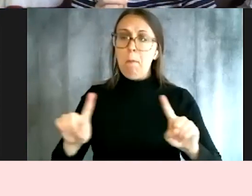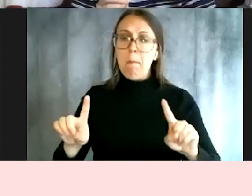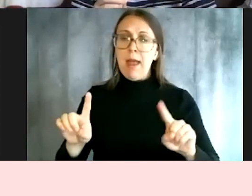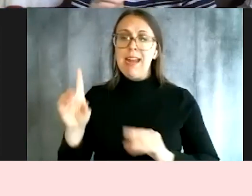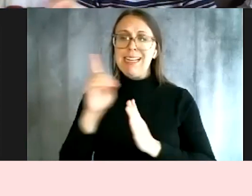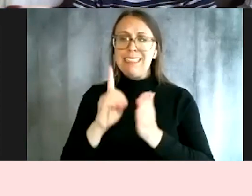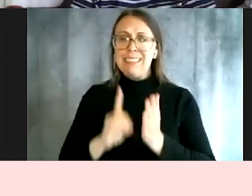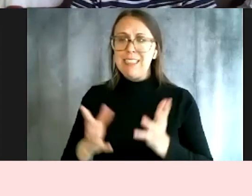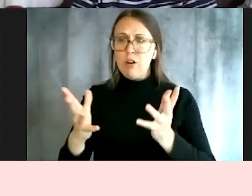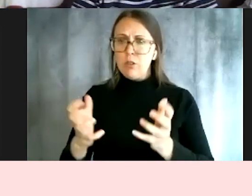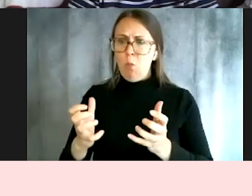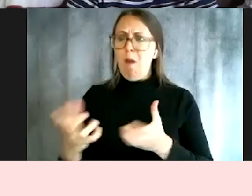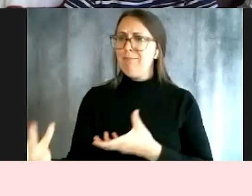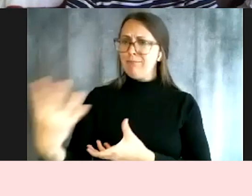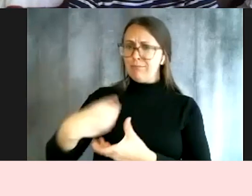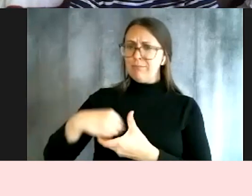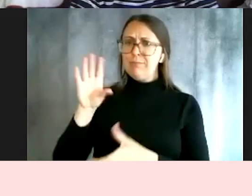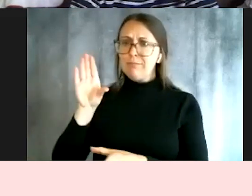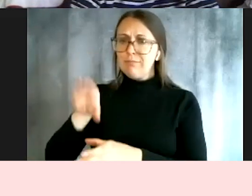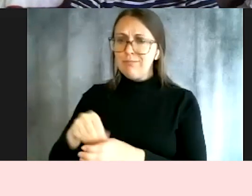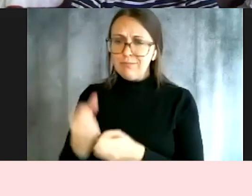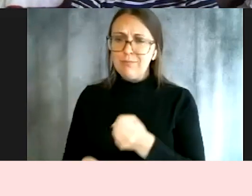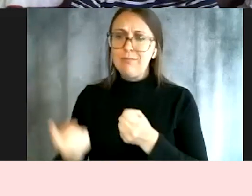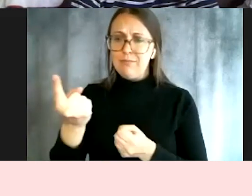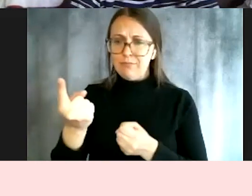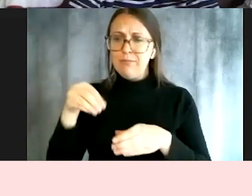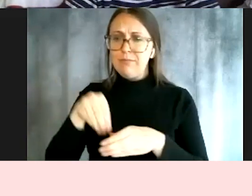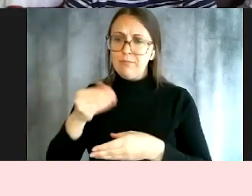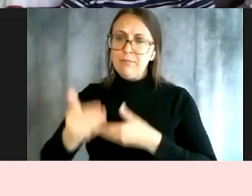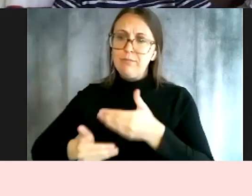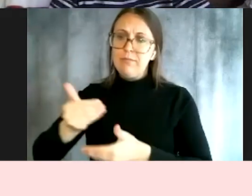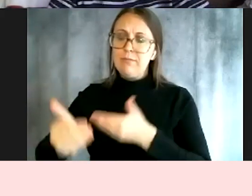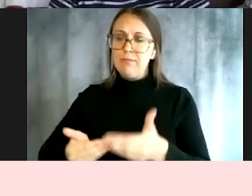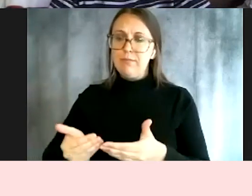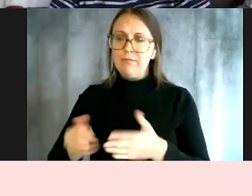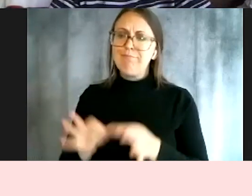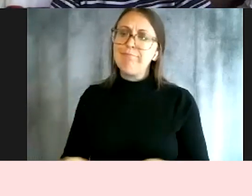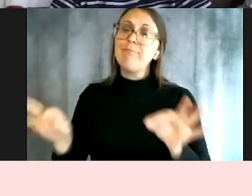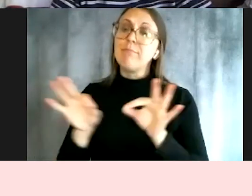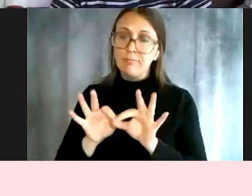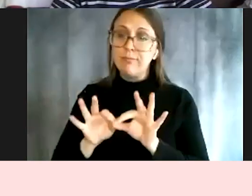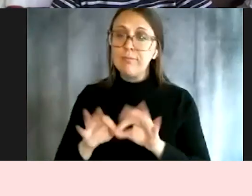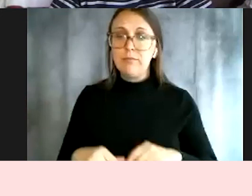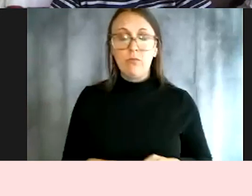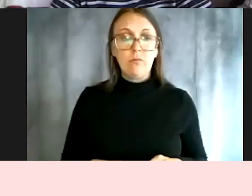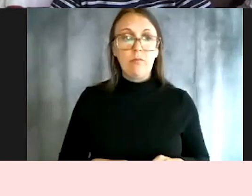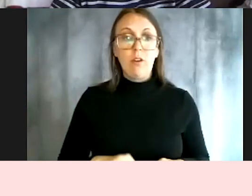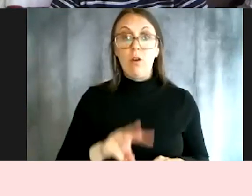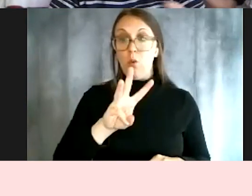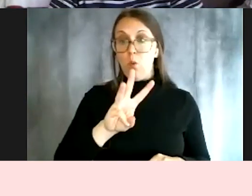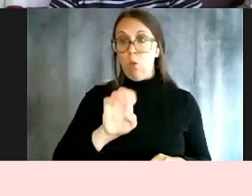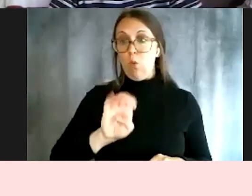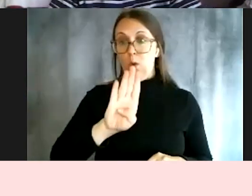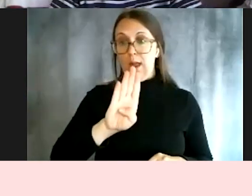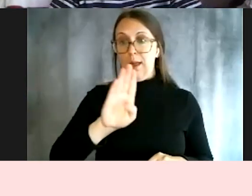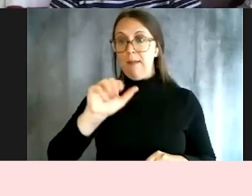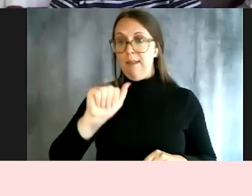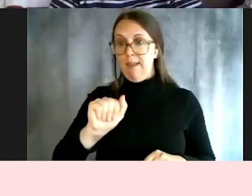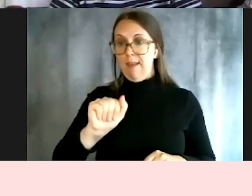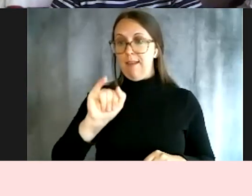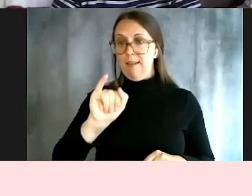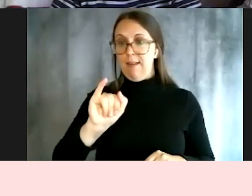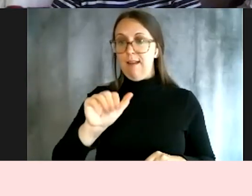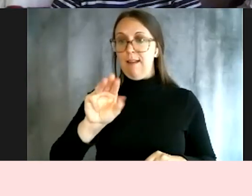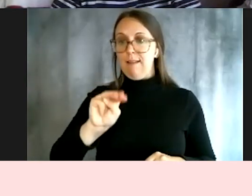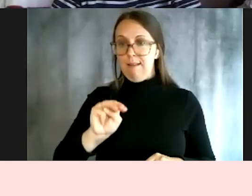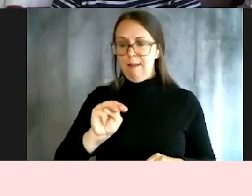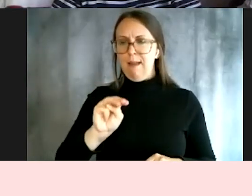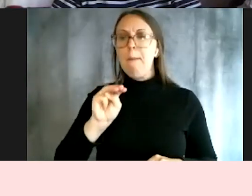which is becoming more and more important. The web aim website also has a really good intro to web